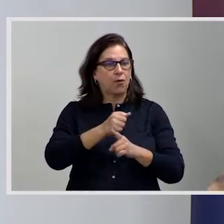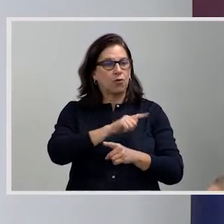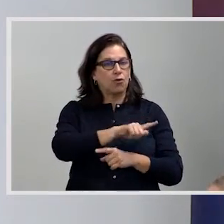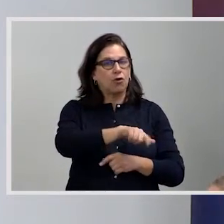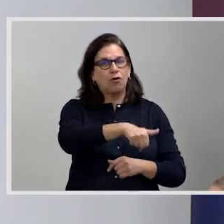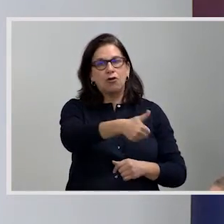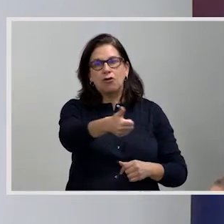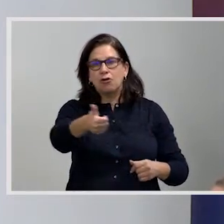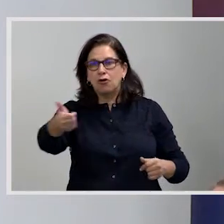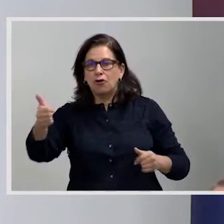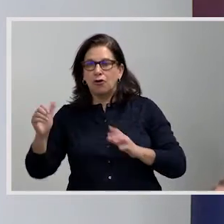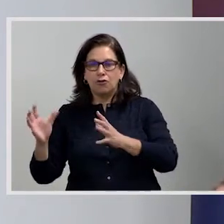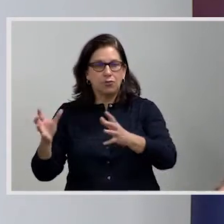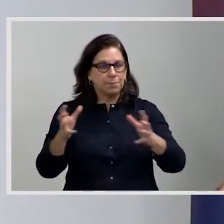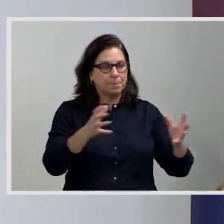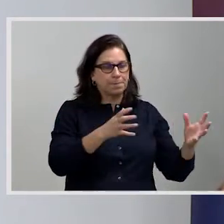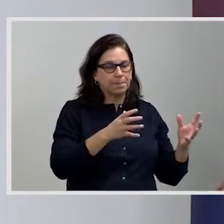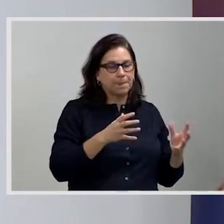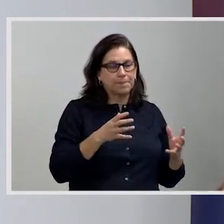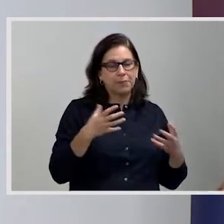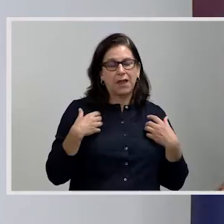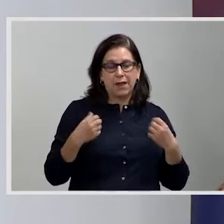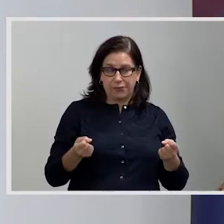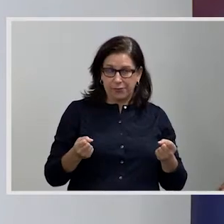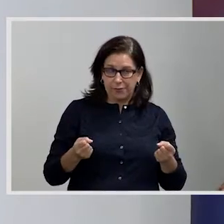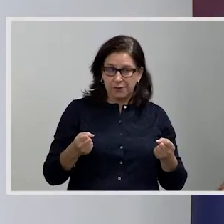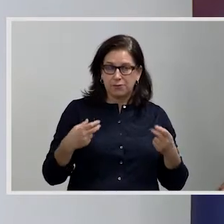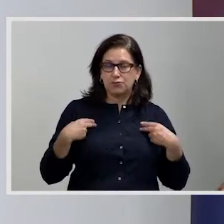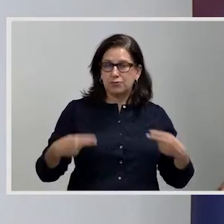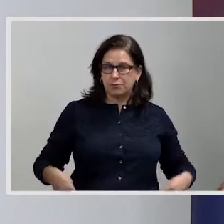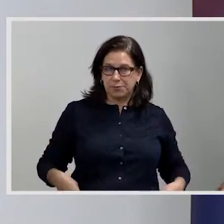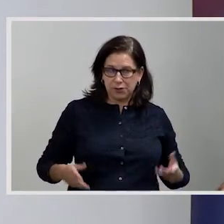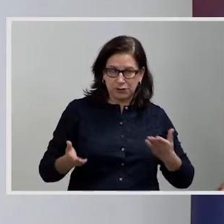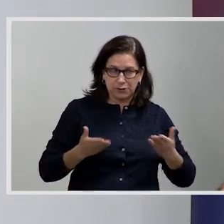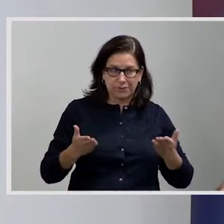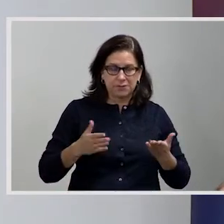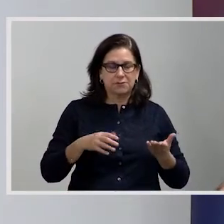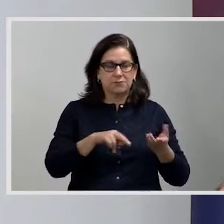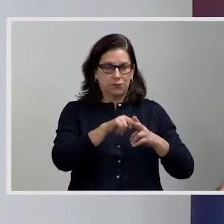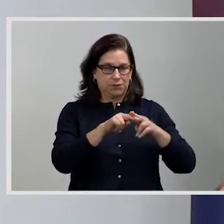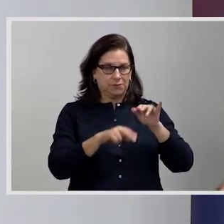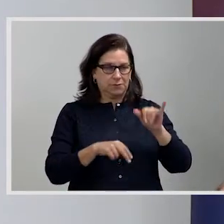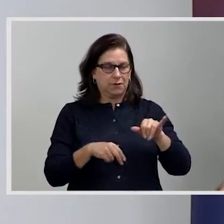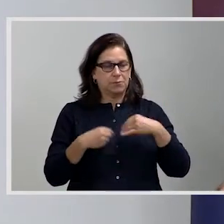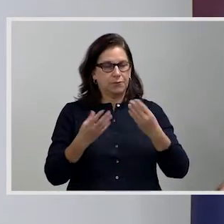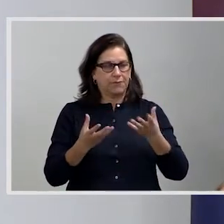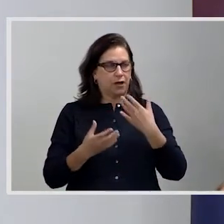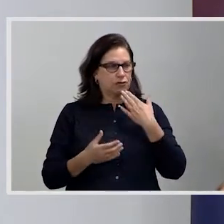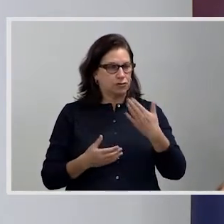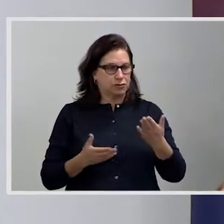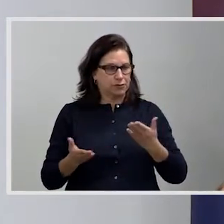HUMAN SERVICES TO CONTINUE PROVIDING EXCELLENT SERVICES FOR ALL OF OUR COMMUNITIES.